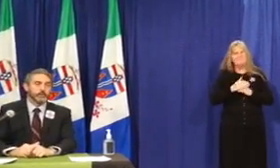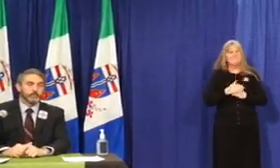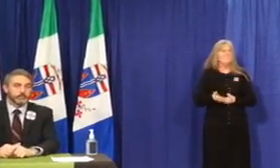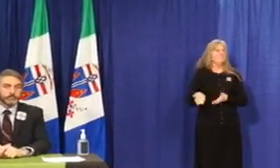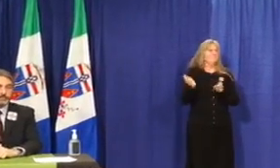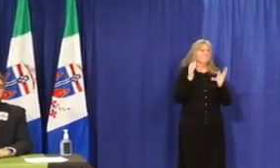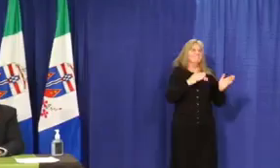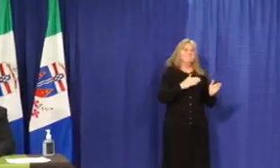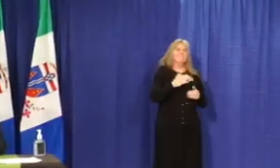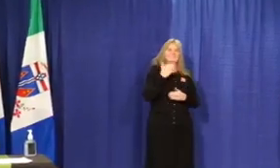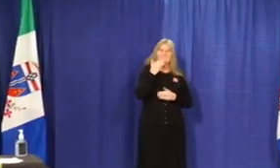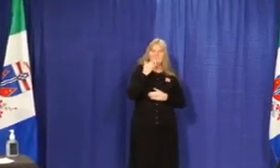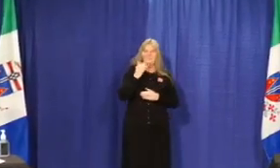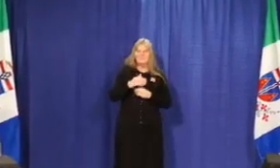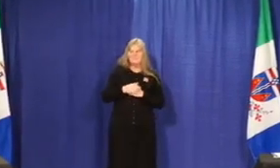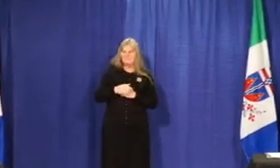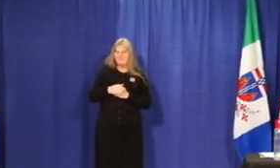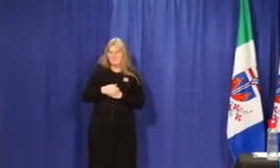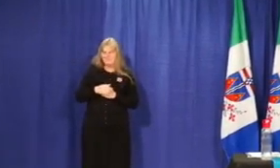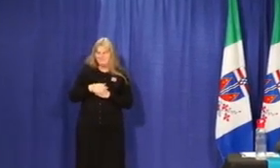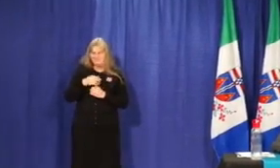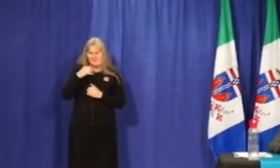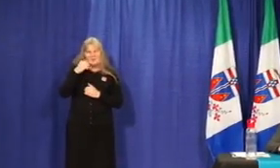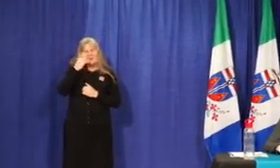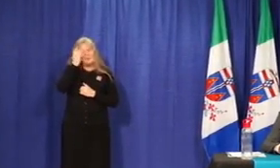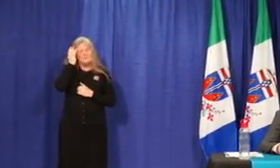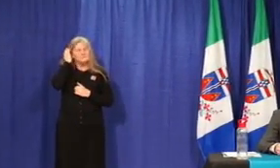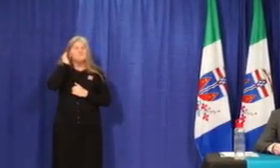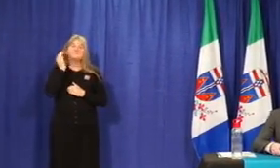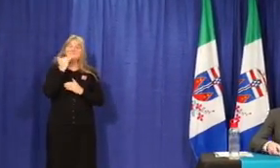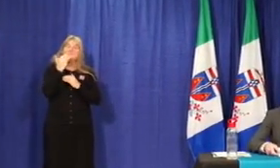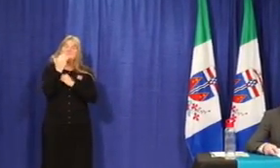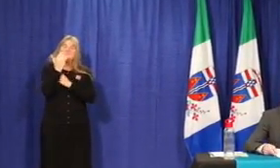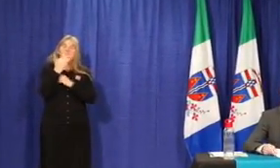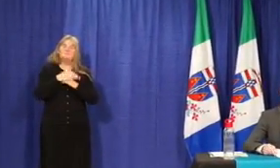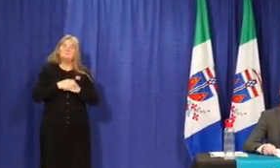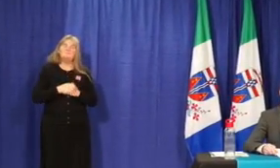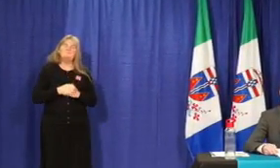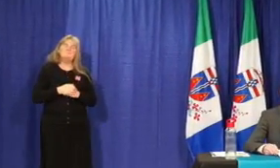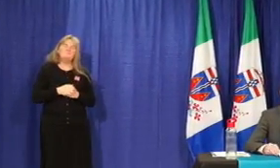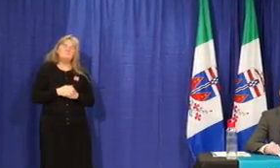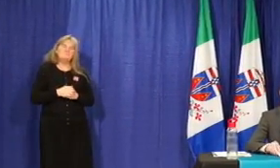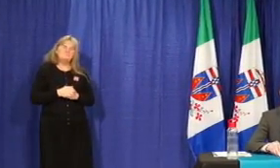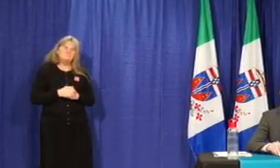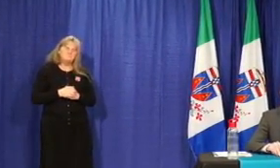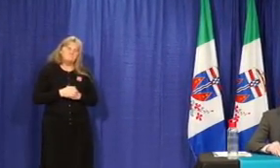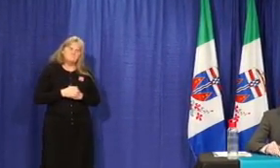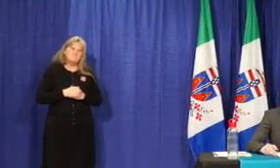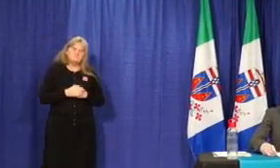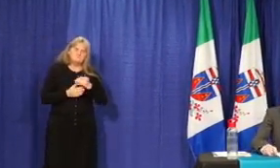Thank you. Good morning.